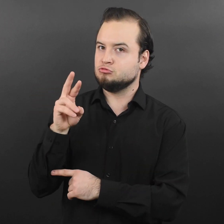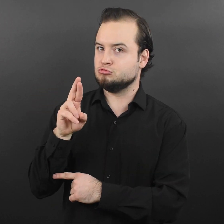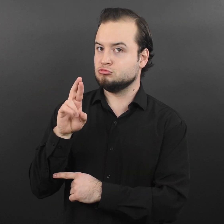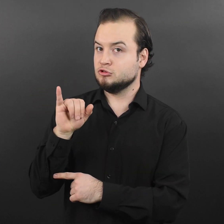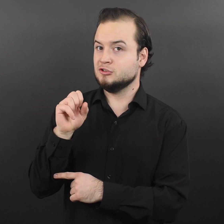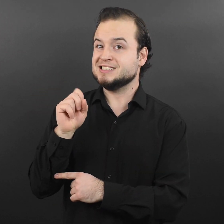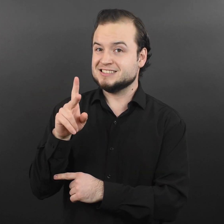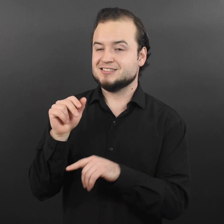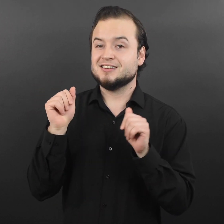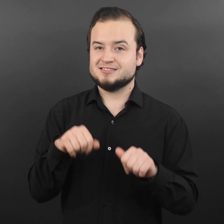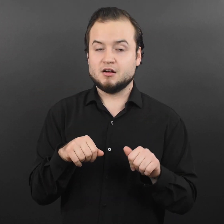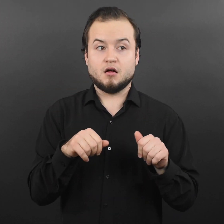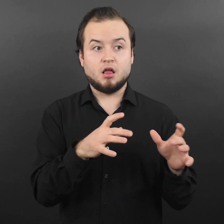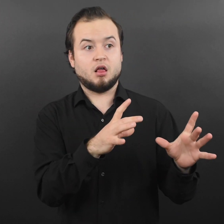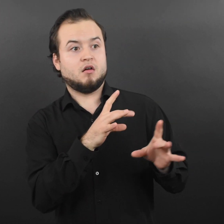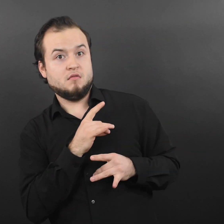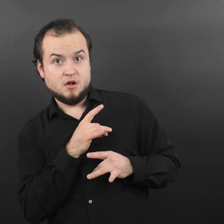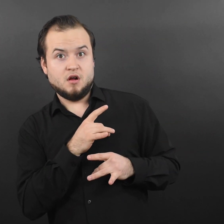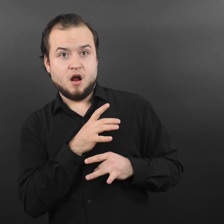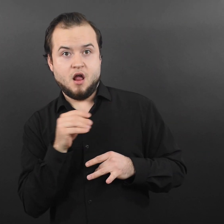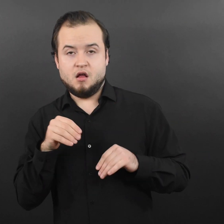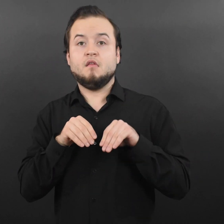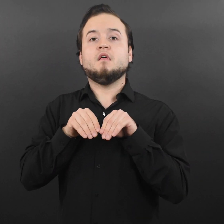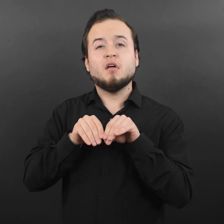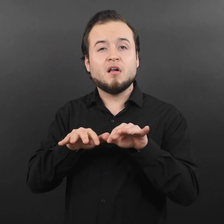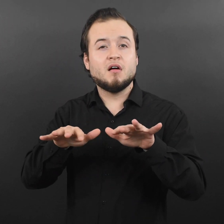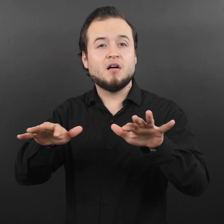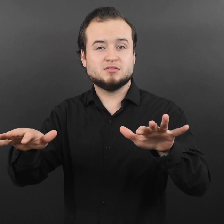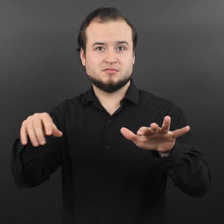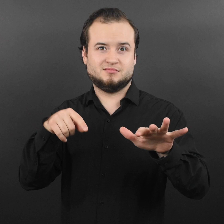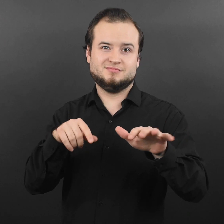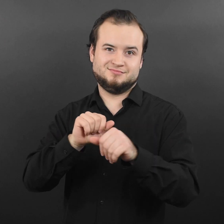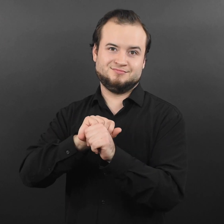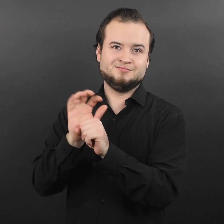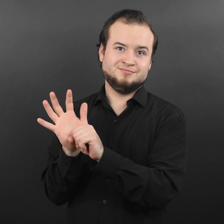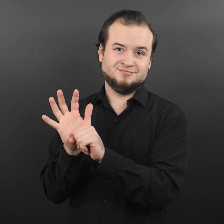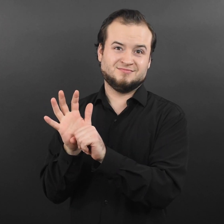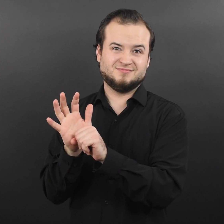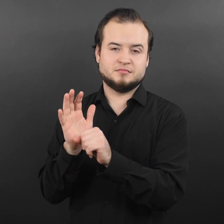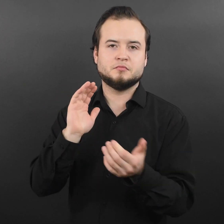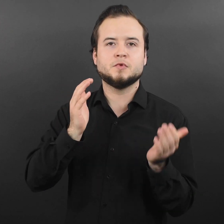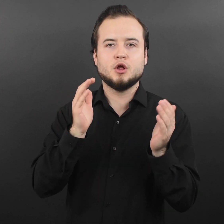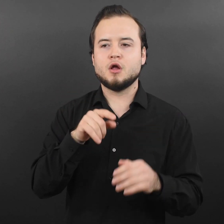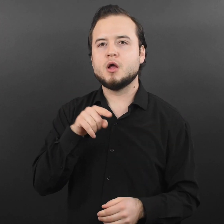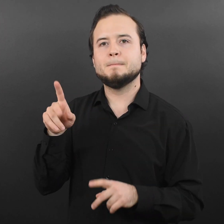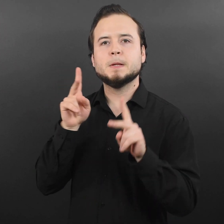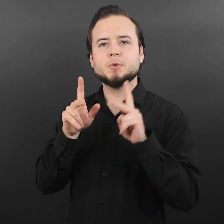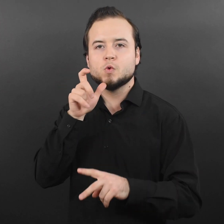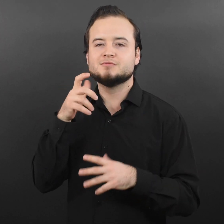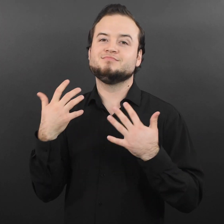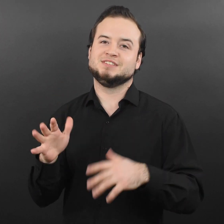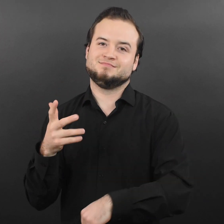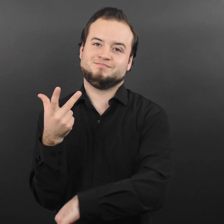getting and spreading the virus that causes COVID-19 than those who are fully vaccinated.